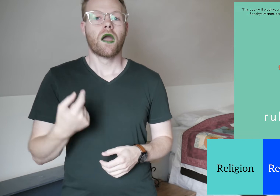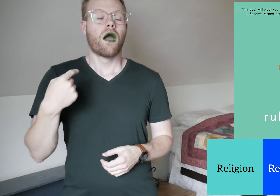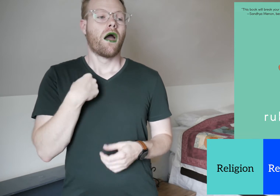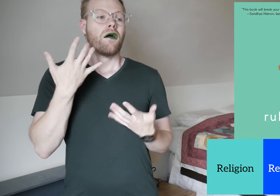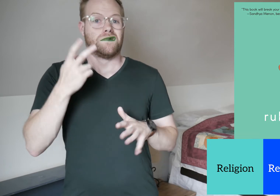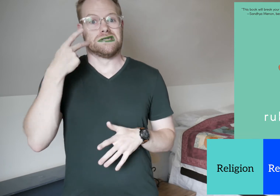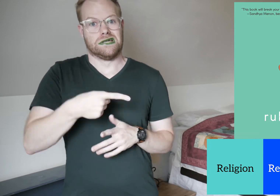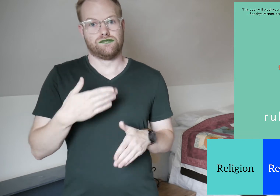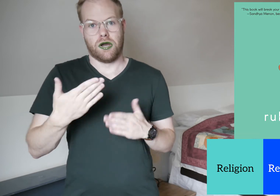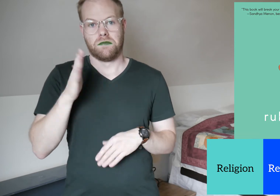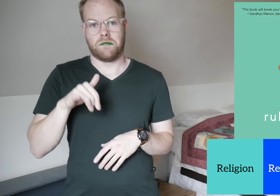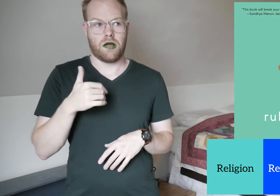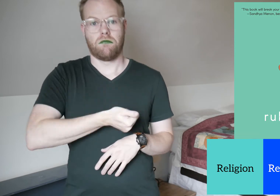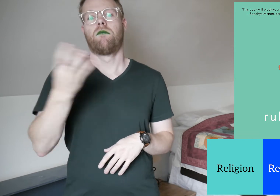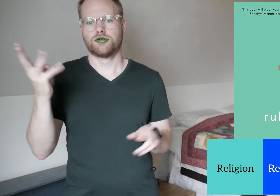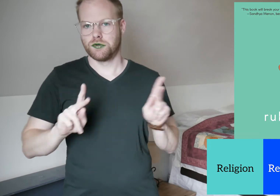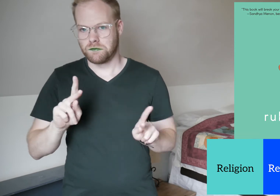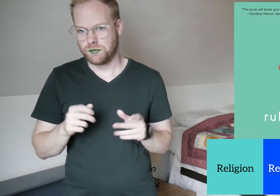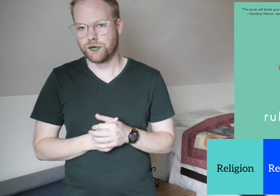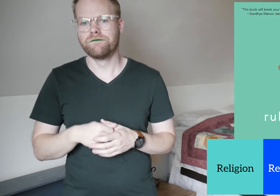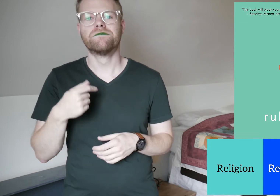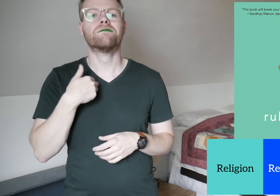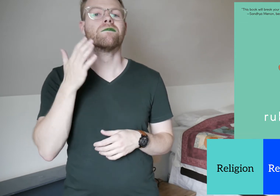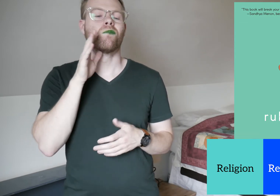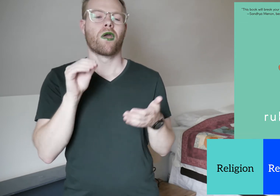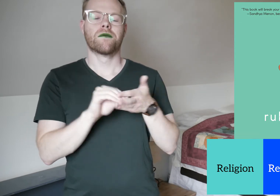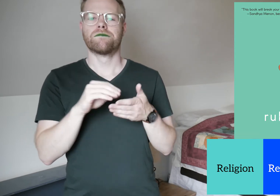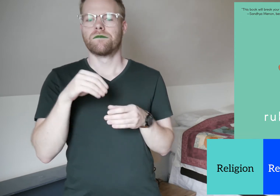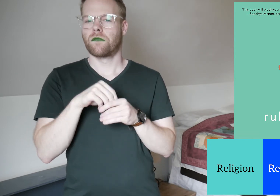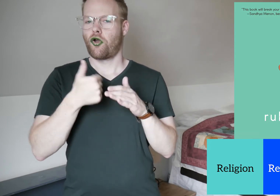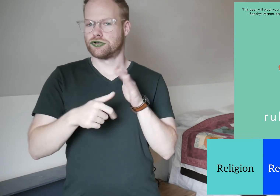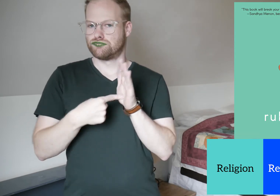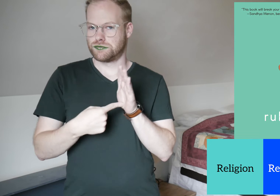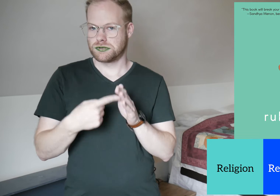I’ve seen this recommended by multiple people, and I’m putting this in Underrepresented,